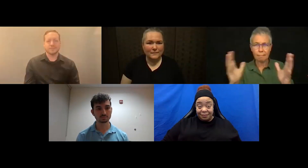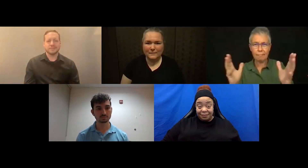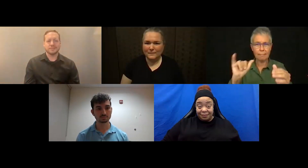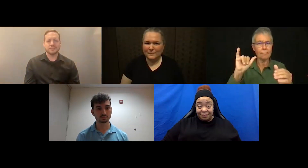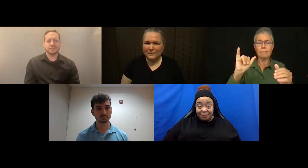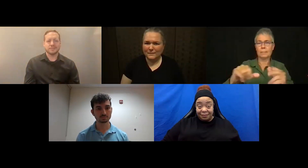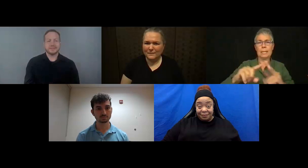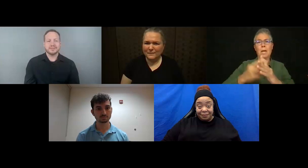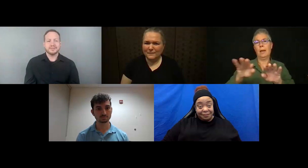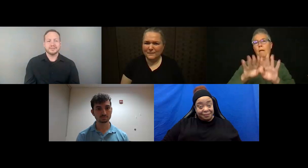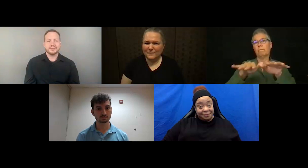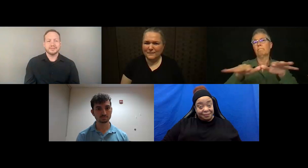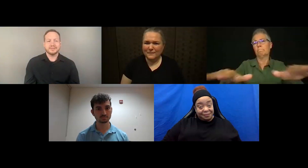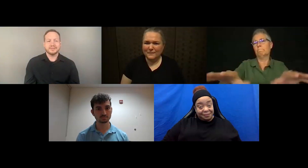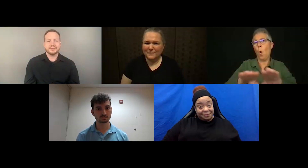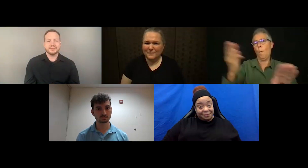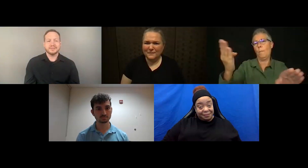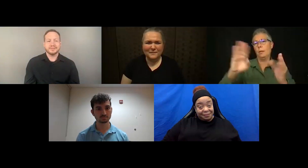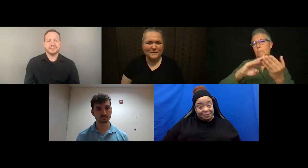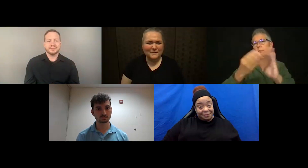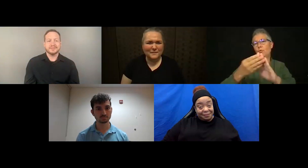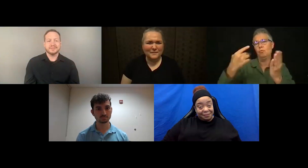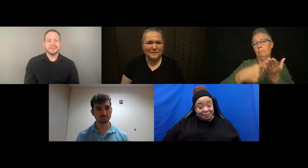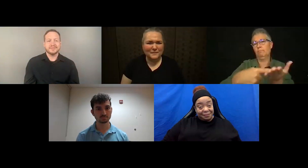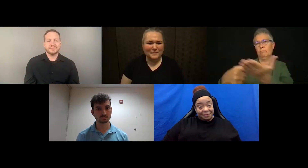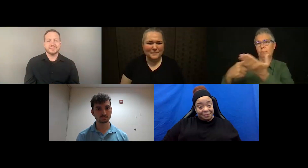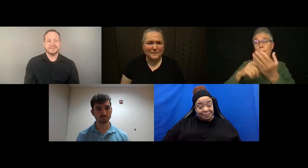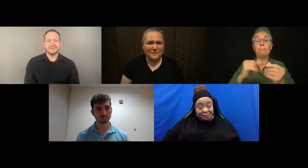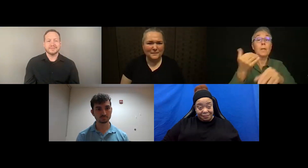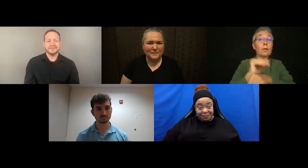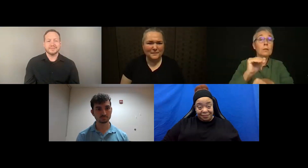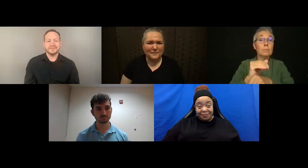taken advantage of and used? This is that beginning opening the door that beginning